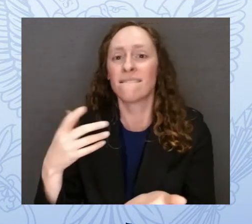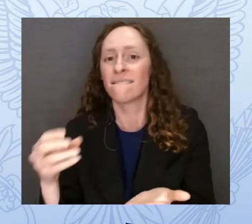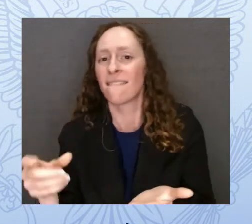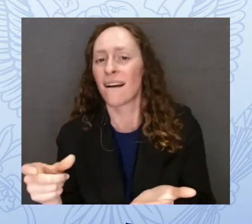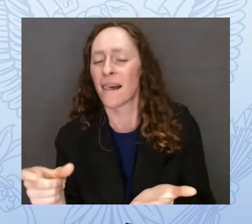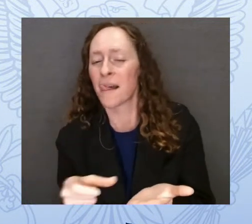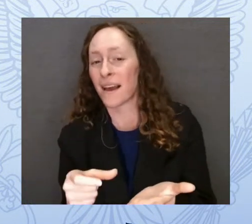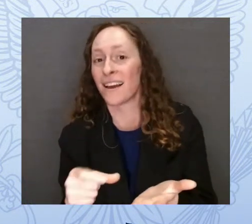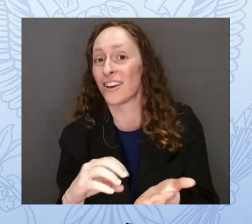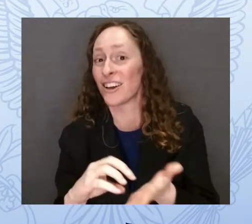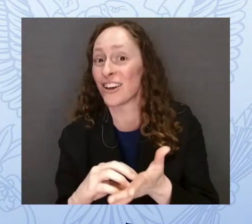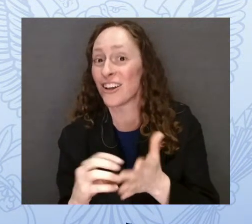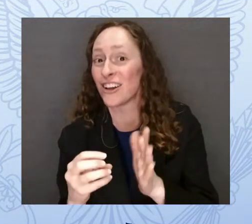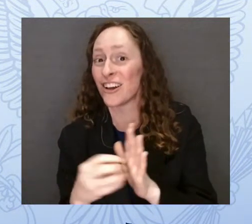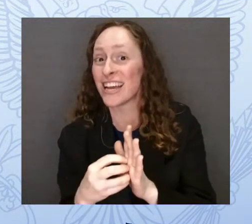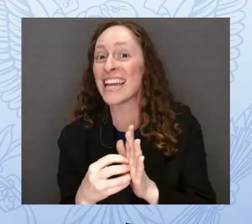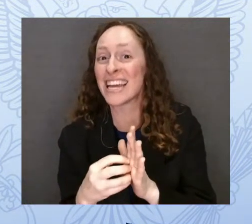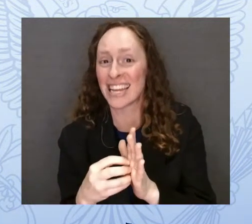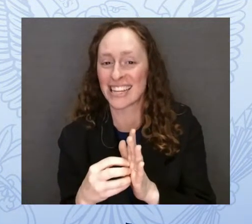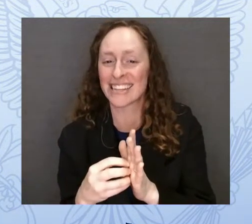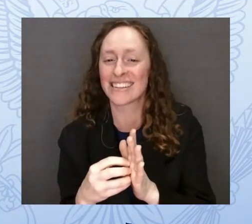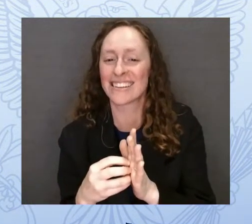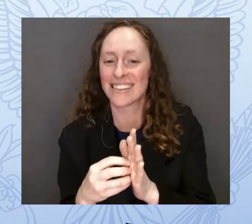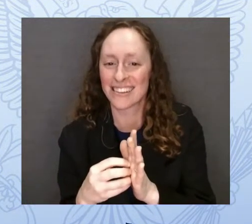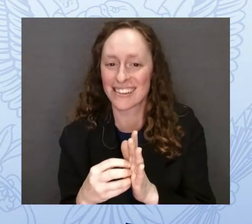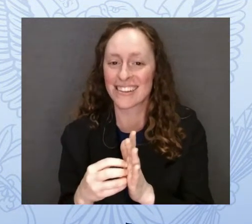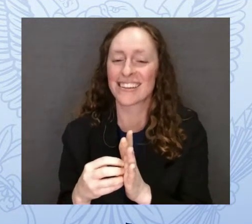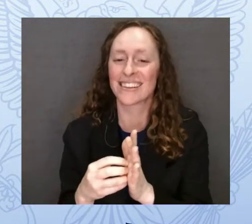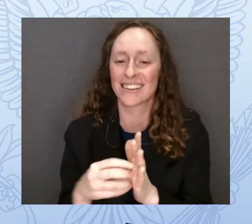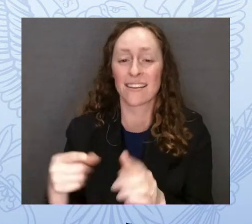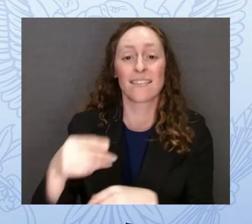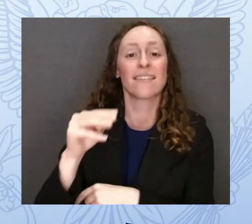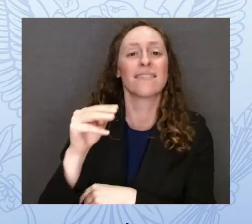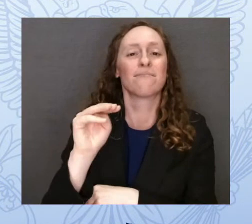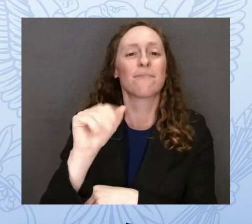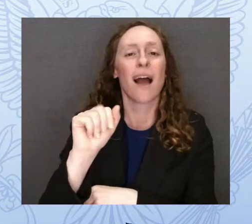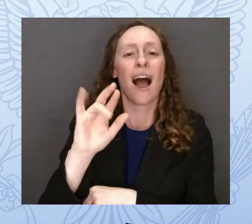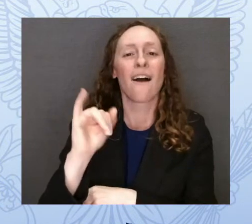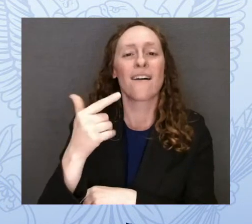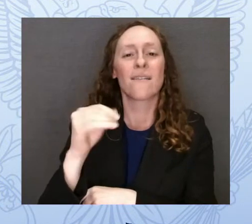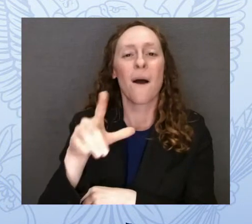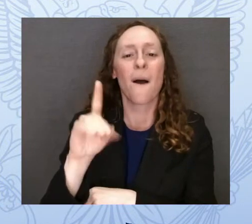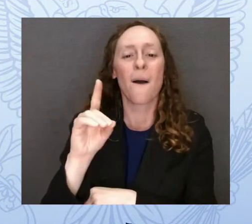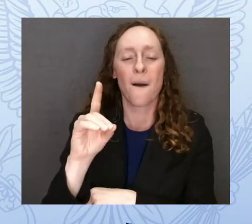And we also have included the colors in the Indian flag